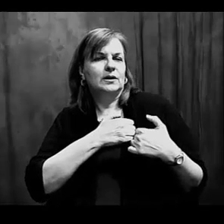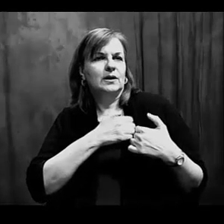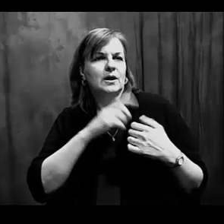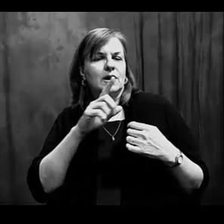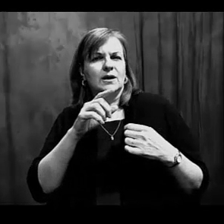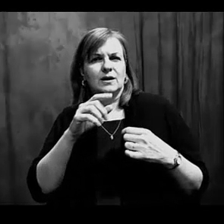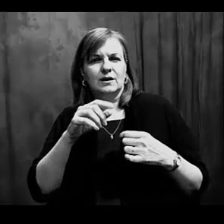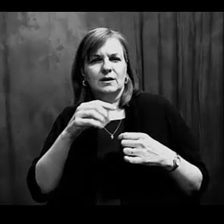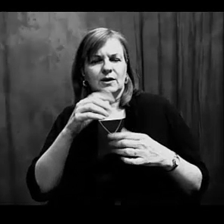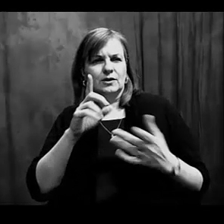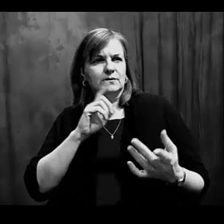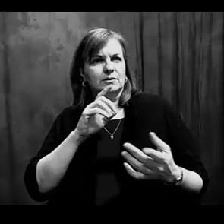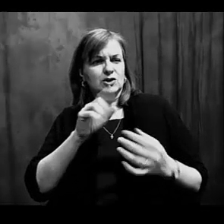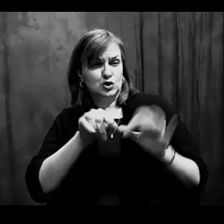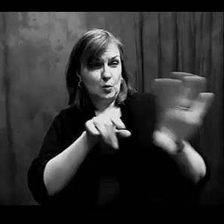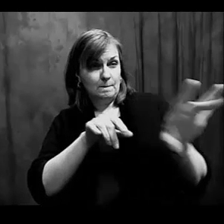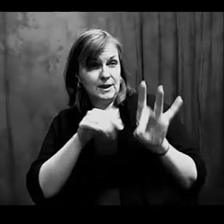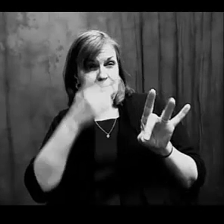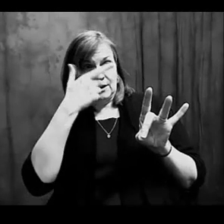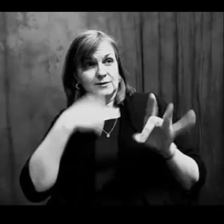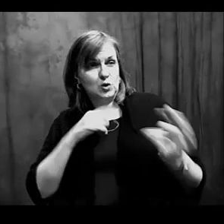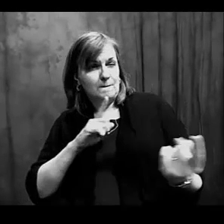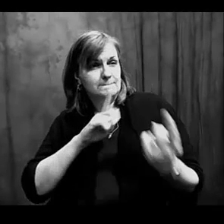was it because you bumped into them in the hallway??